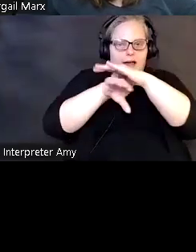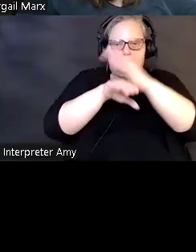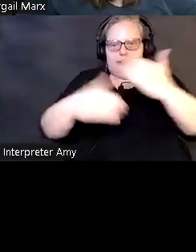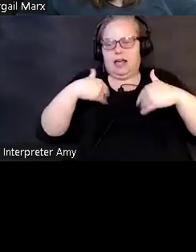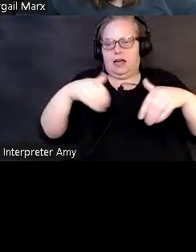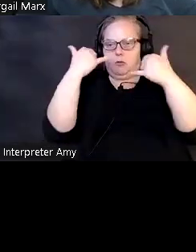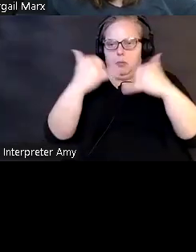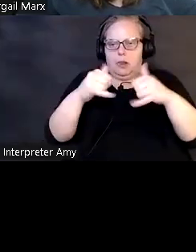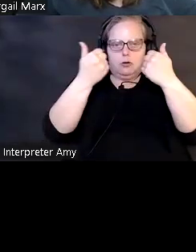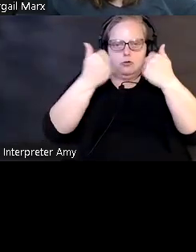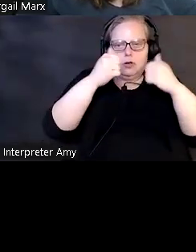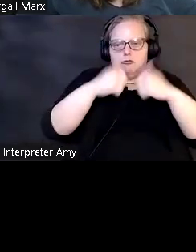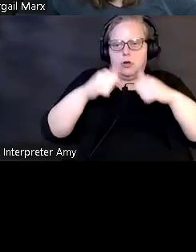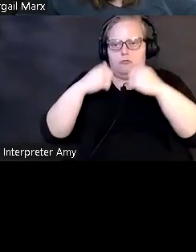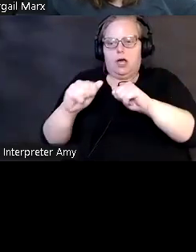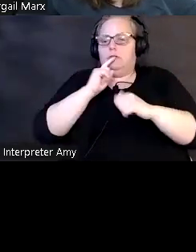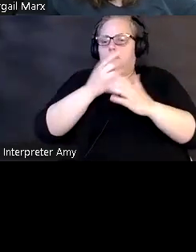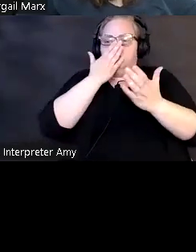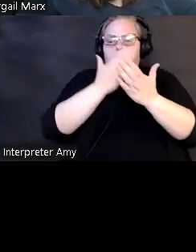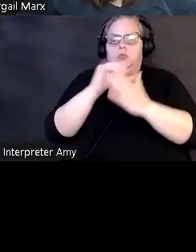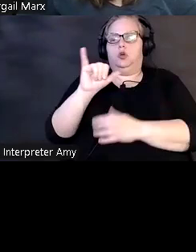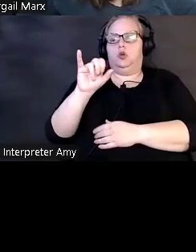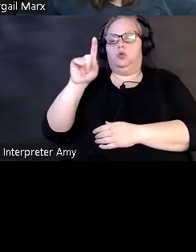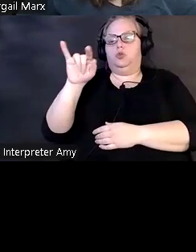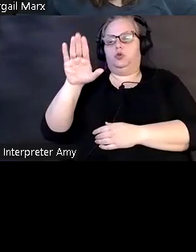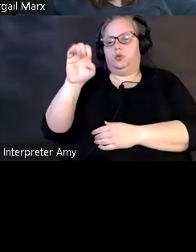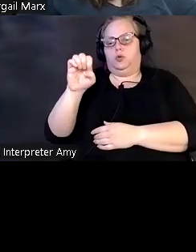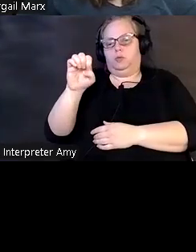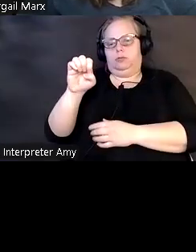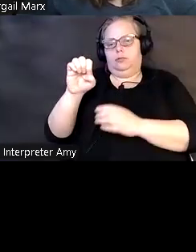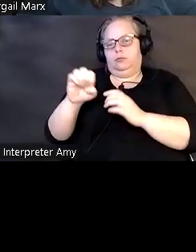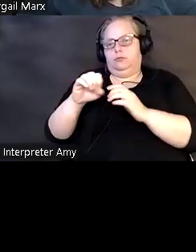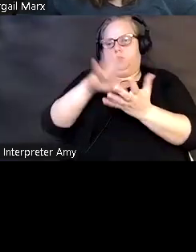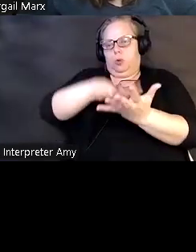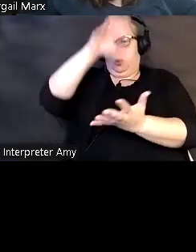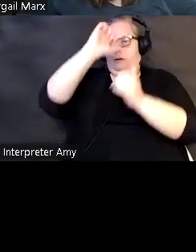They have a great YouTube channel for learning how to use it, but honestly, we which ised from